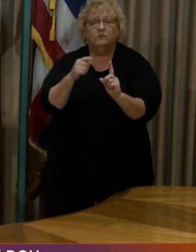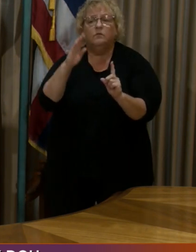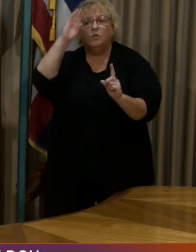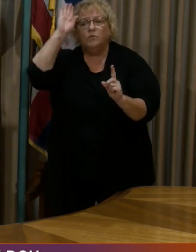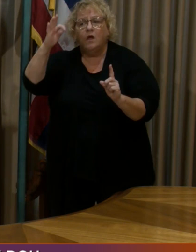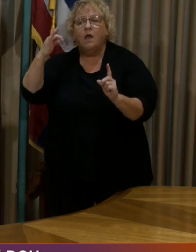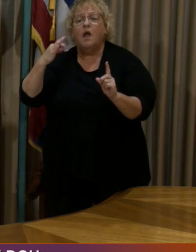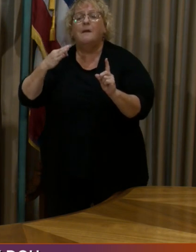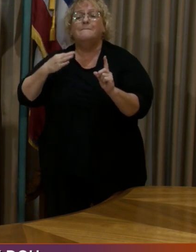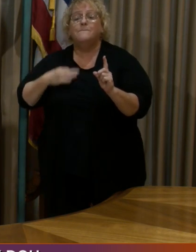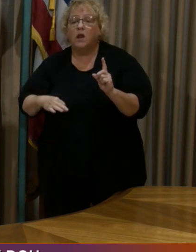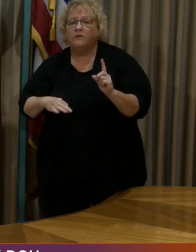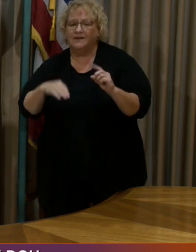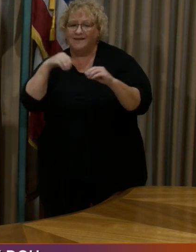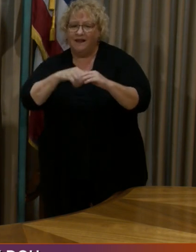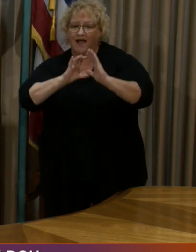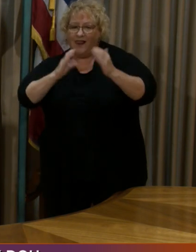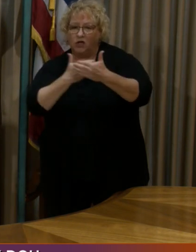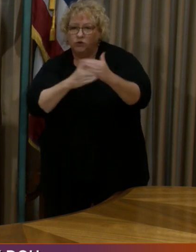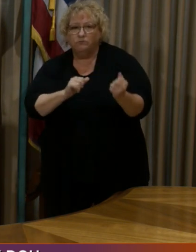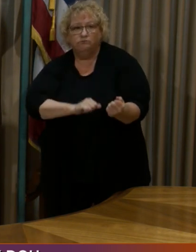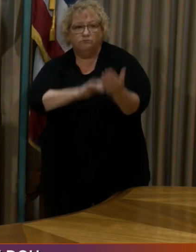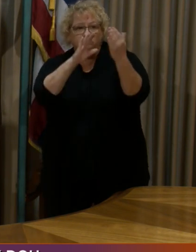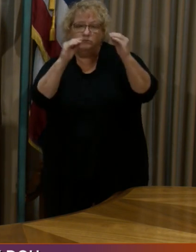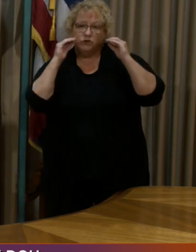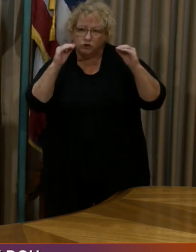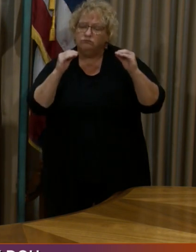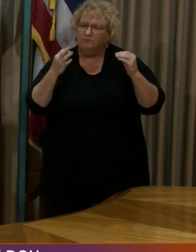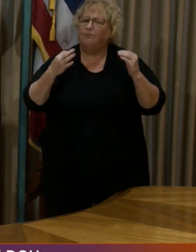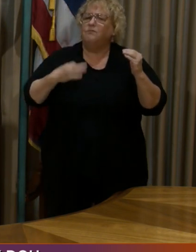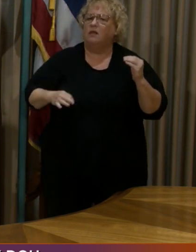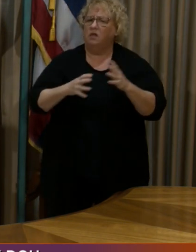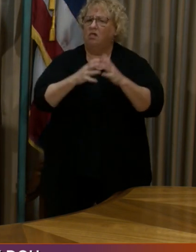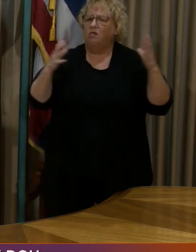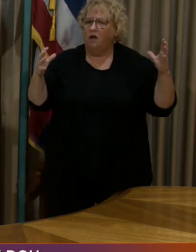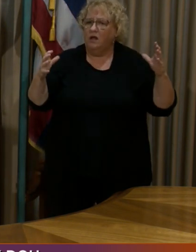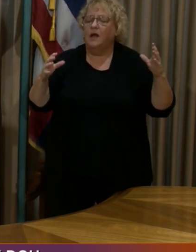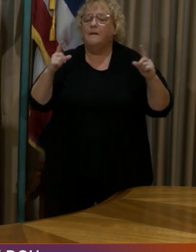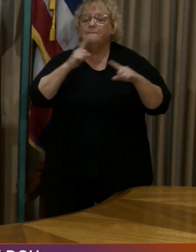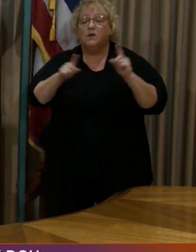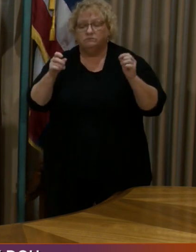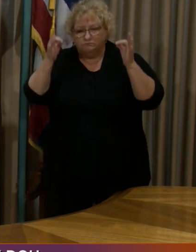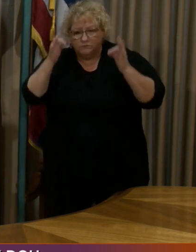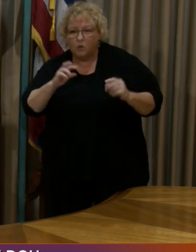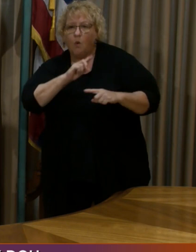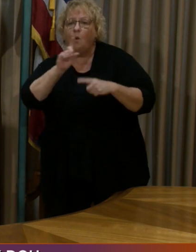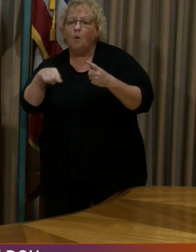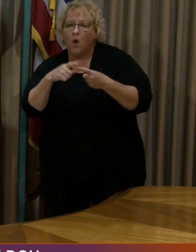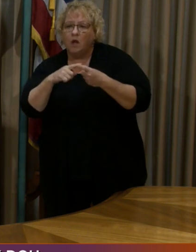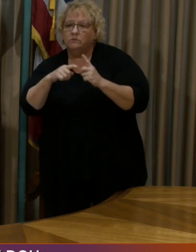REOPENING SCHOOLS AS SAFELY AS POSSIBLE GIVEN WE KNOW THE BENEFITS OF IN PERSON LEARNING AND WE NEED TO PROVIDE